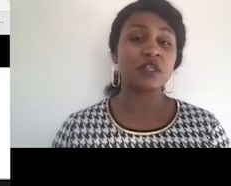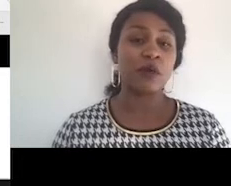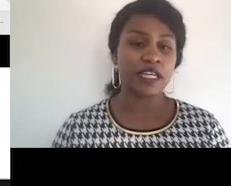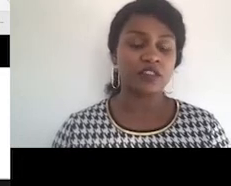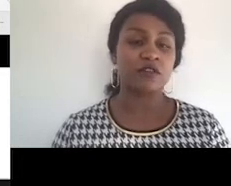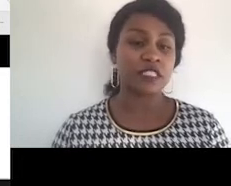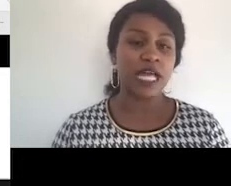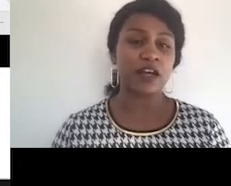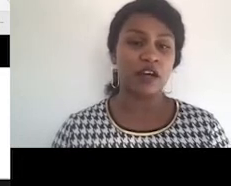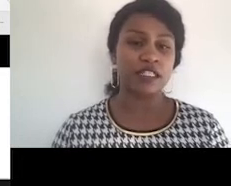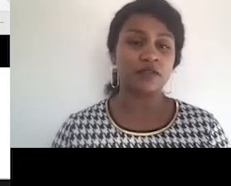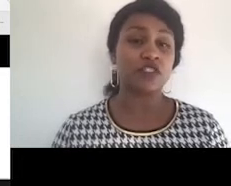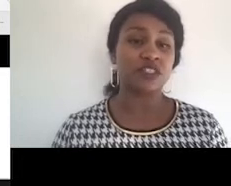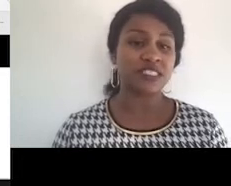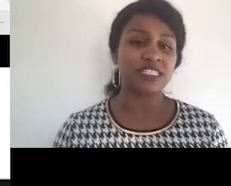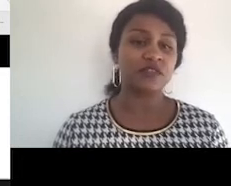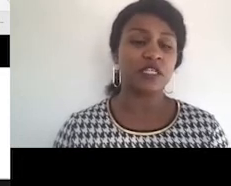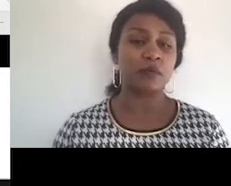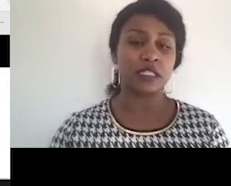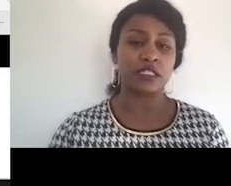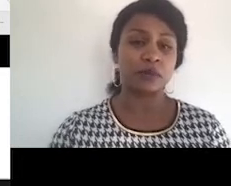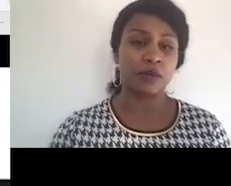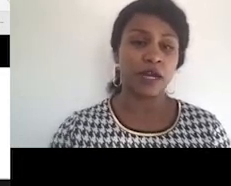pockets of these Black artists for successfully completing the program.